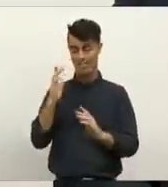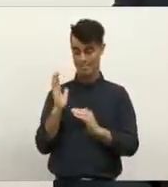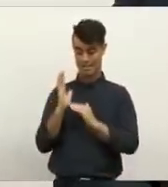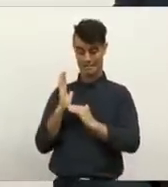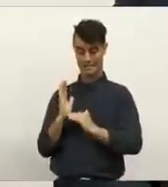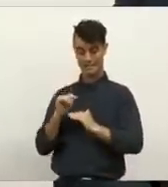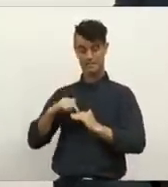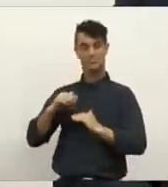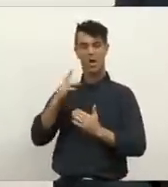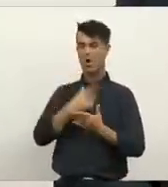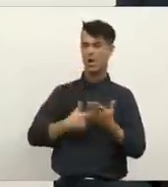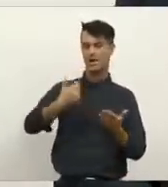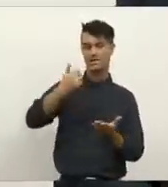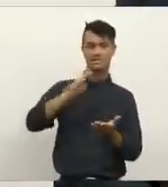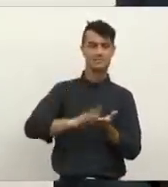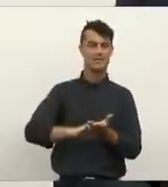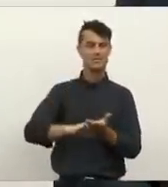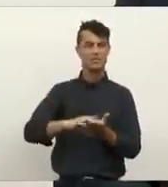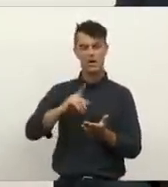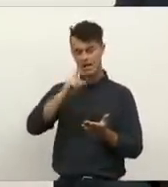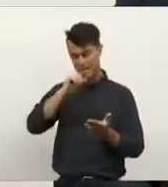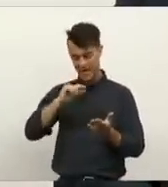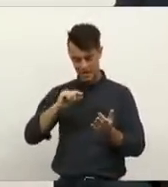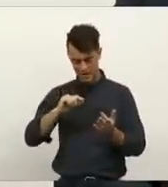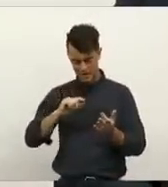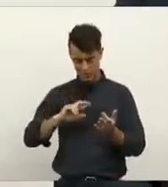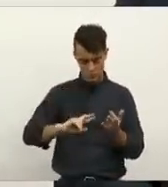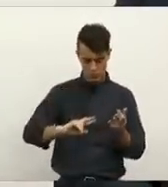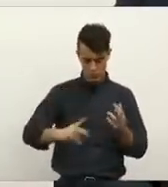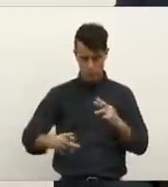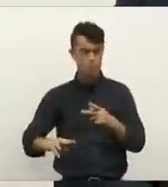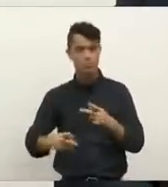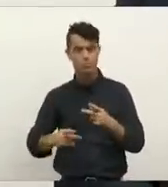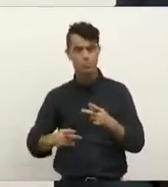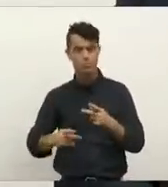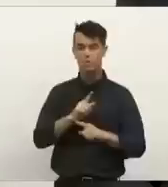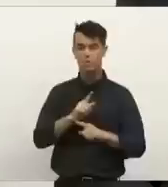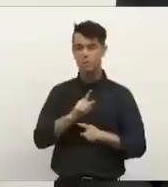So there's different parts, and then, you know, they all work together,